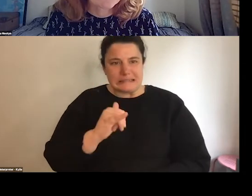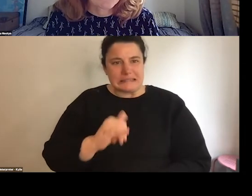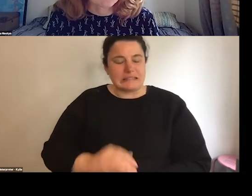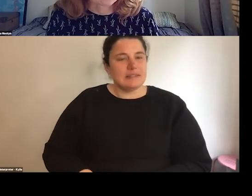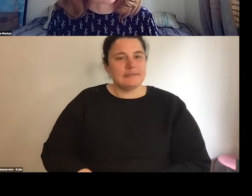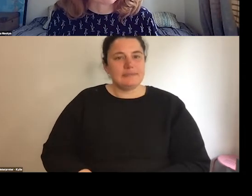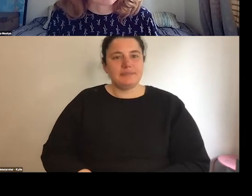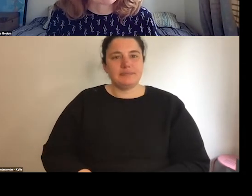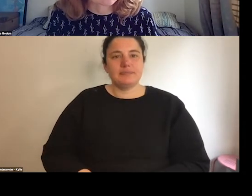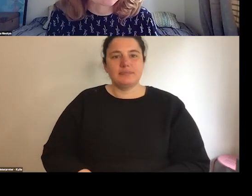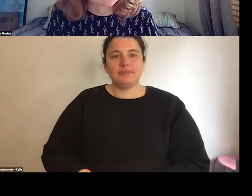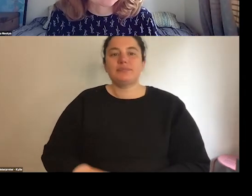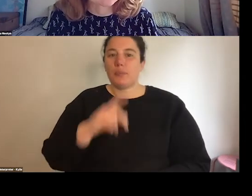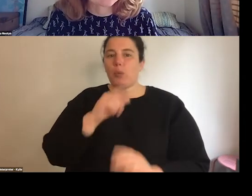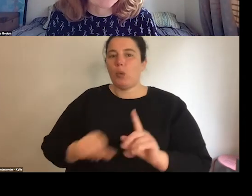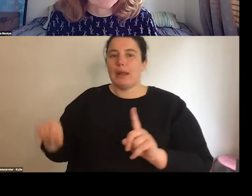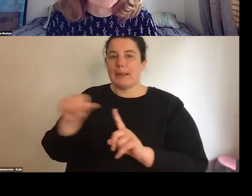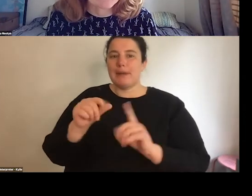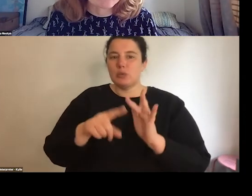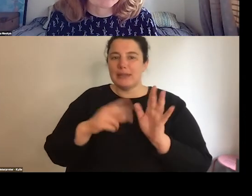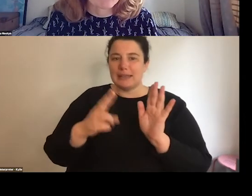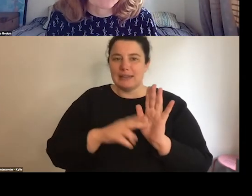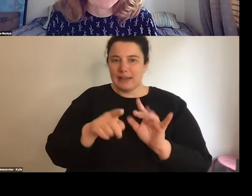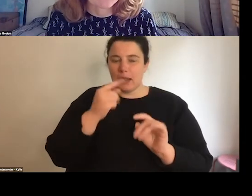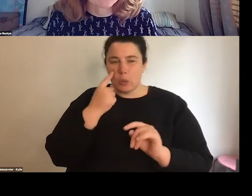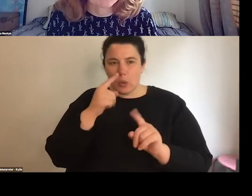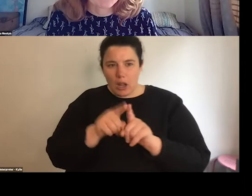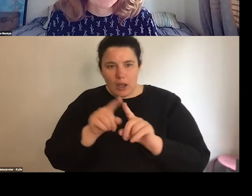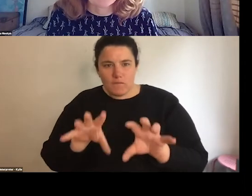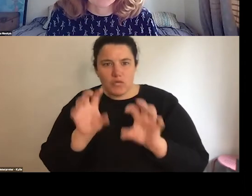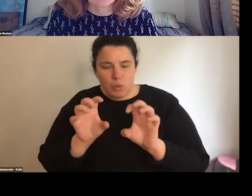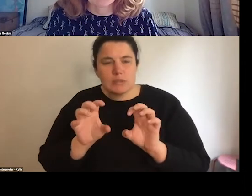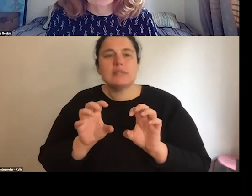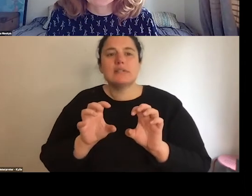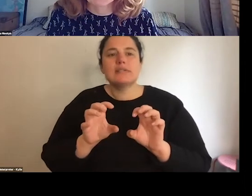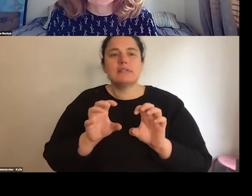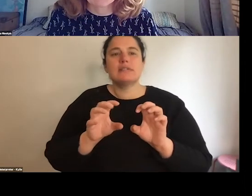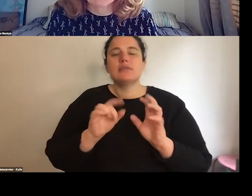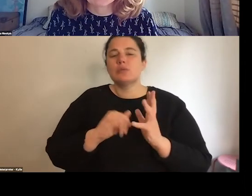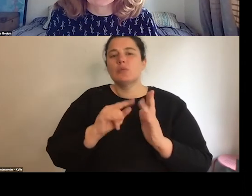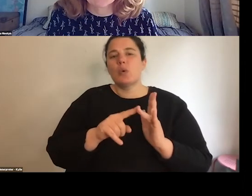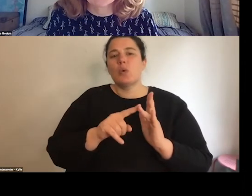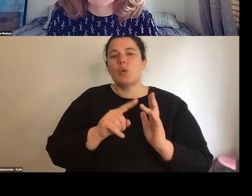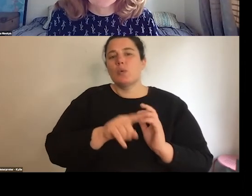We might come back to you, Ian, you seem to have frozen. So I will go back to you, Frances.